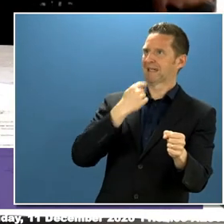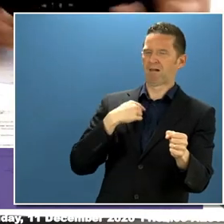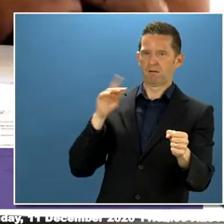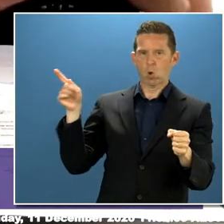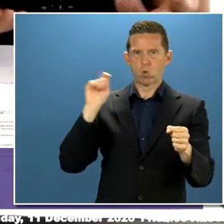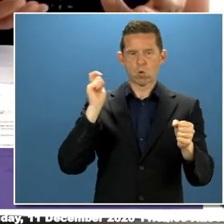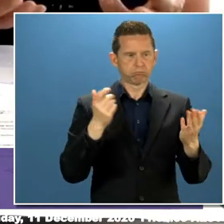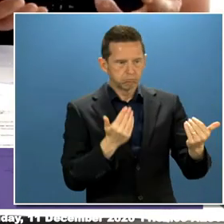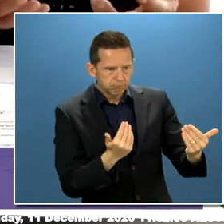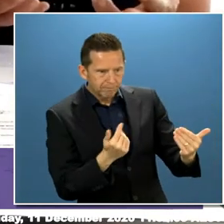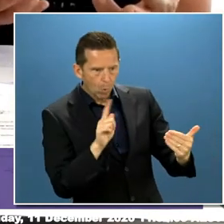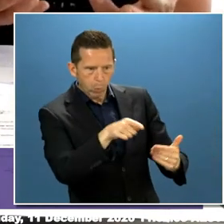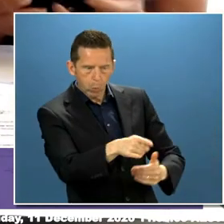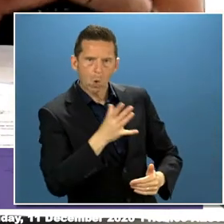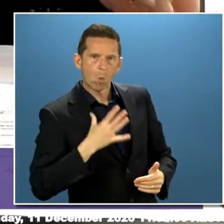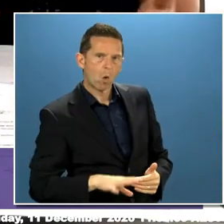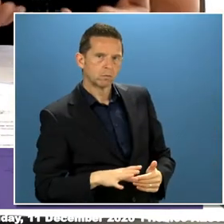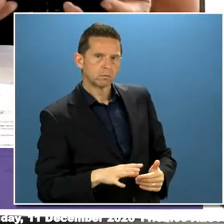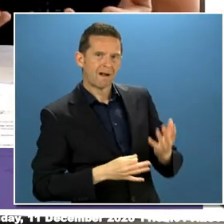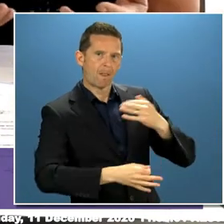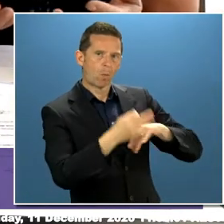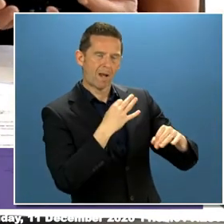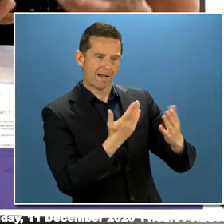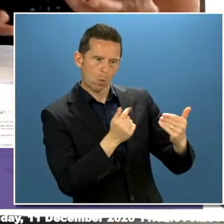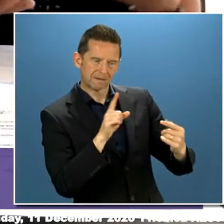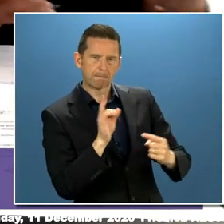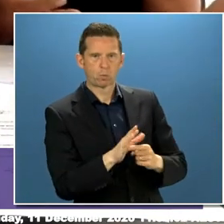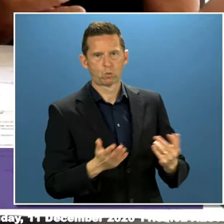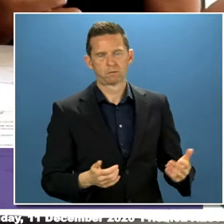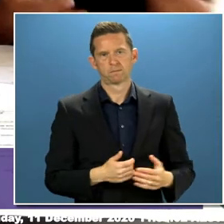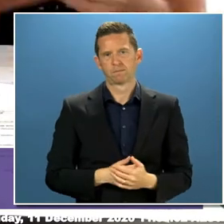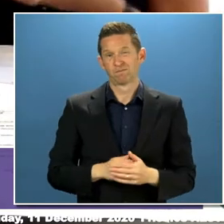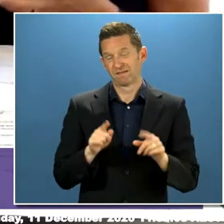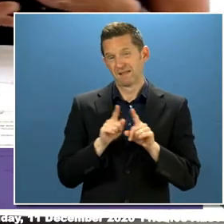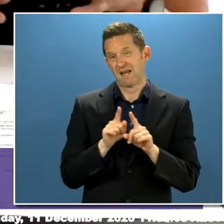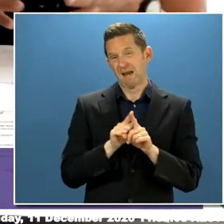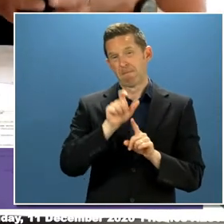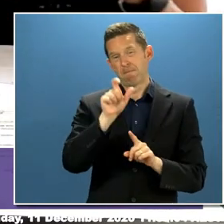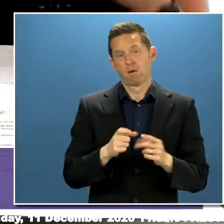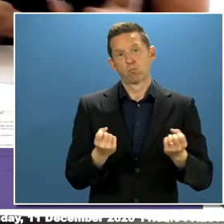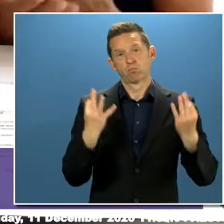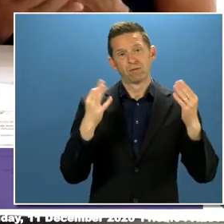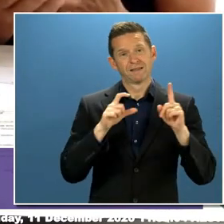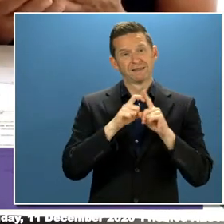opportunity to share what is important to them. That is the same for somebody without disability, but even more so the case